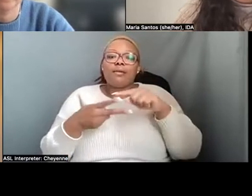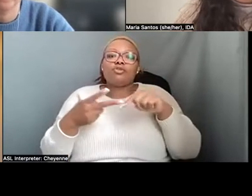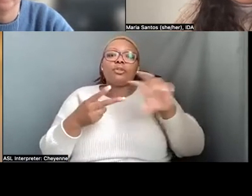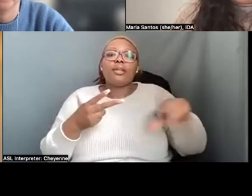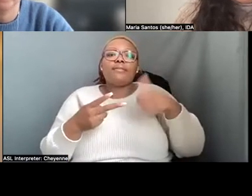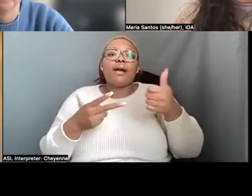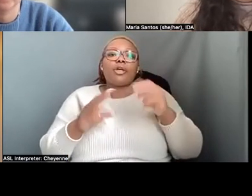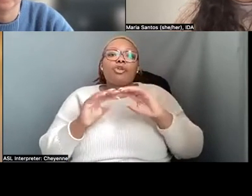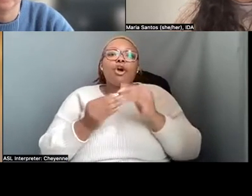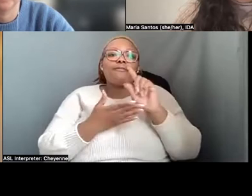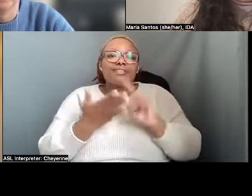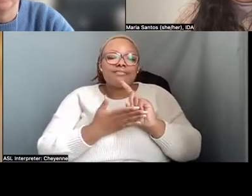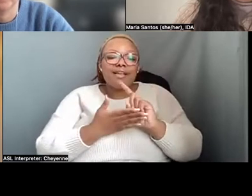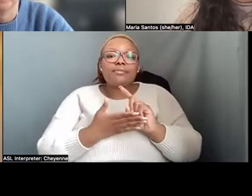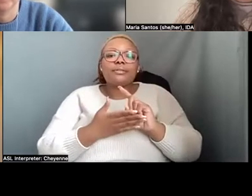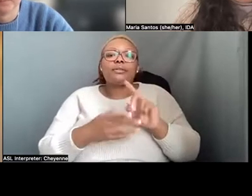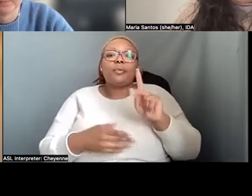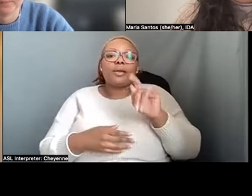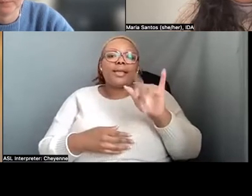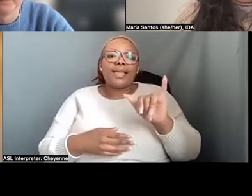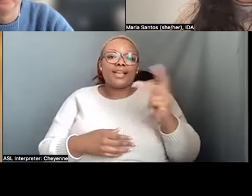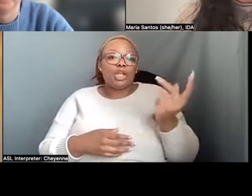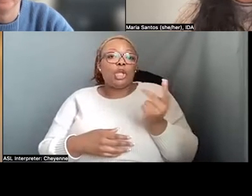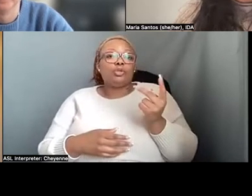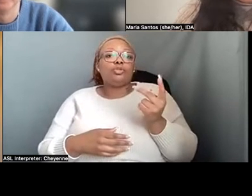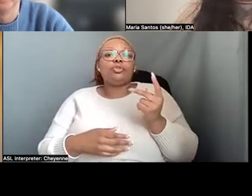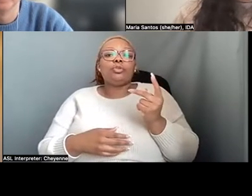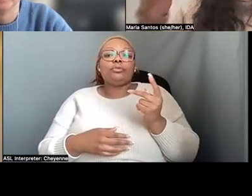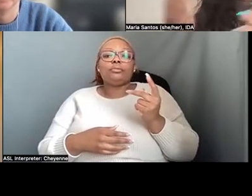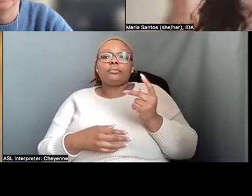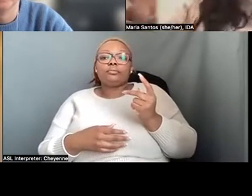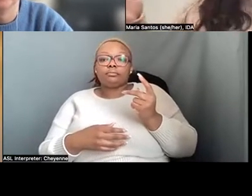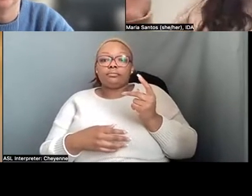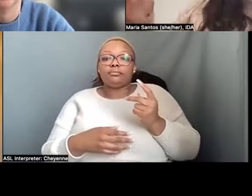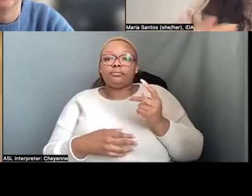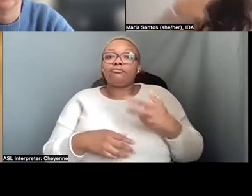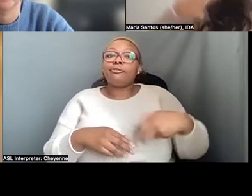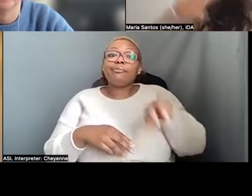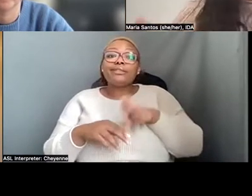application writing. We will have two different office hours will Katy and I will be sitting in a room, waiting if